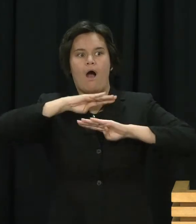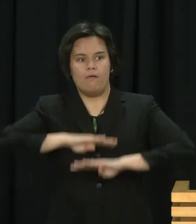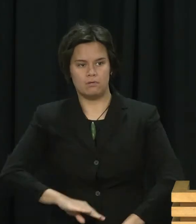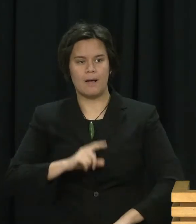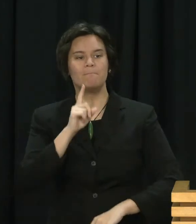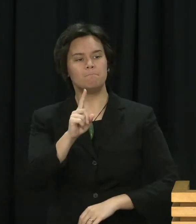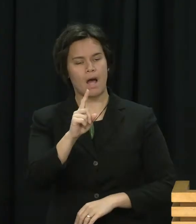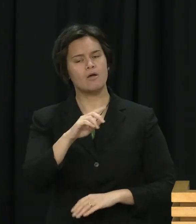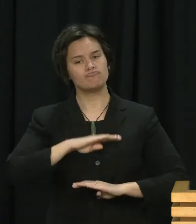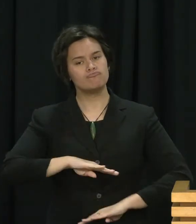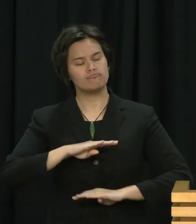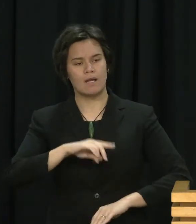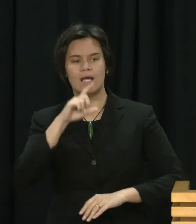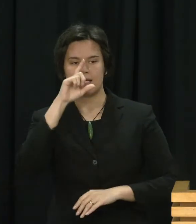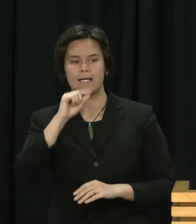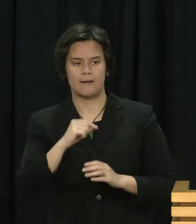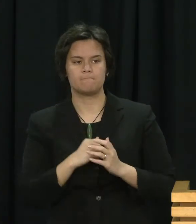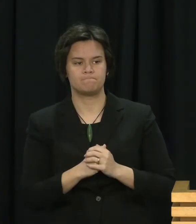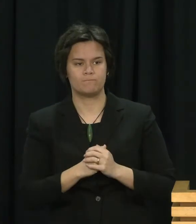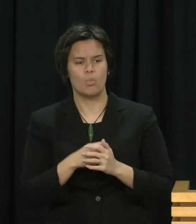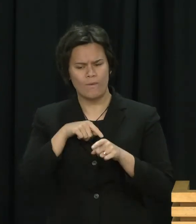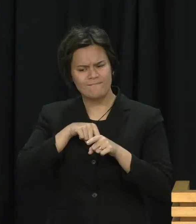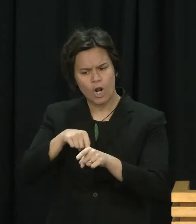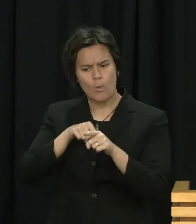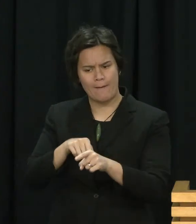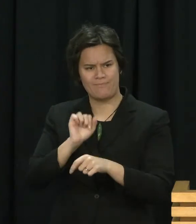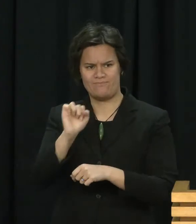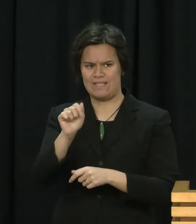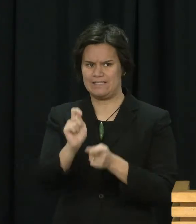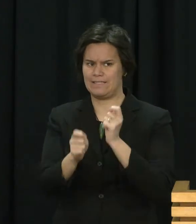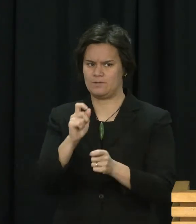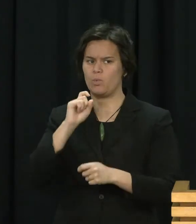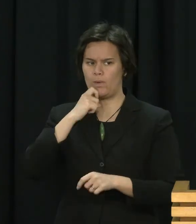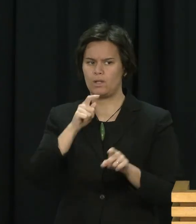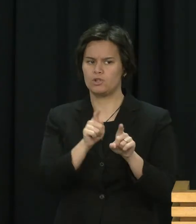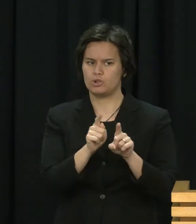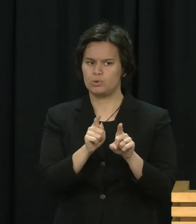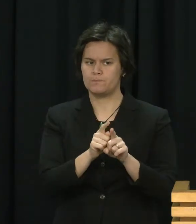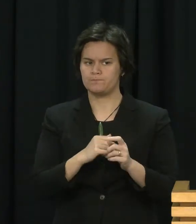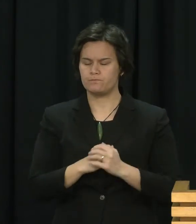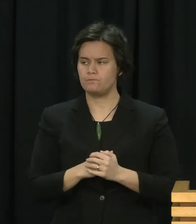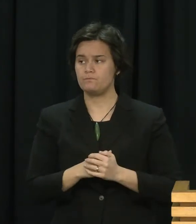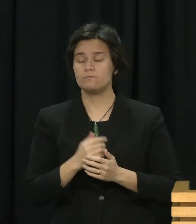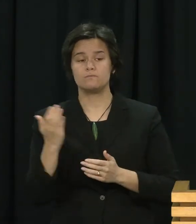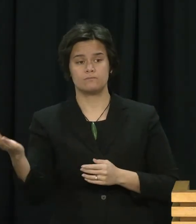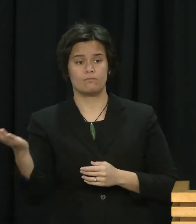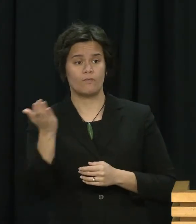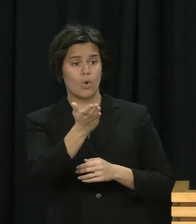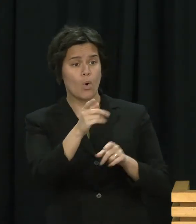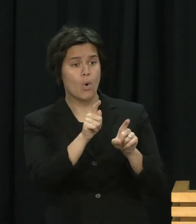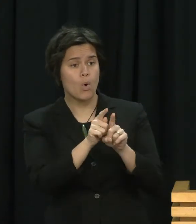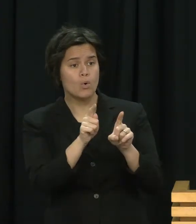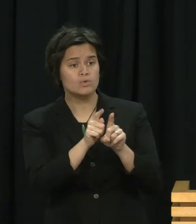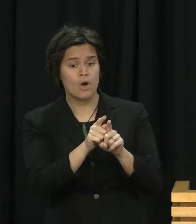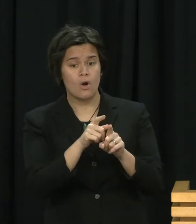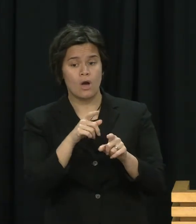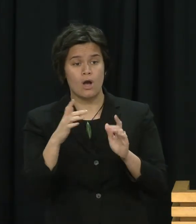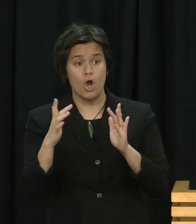a high level of insurance - of course it's not 100% - that our contact tracing team will continue to follow up the results.